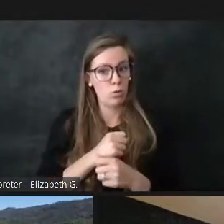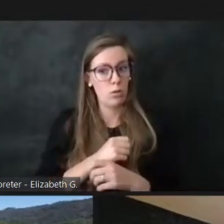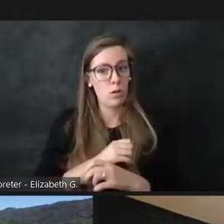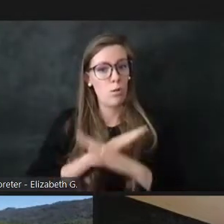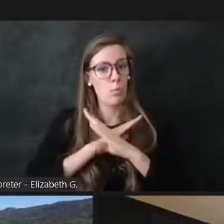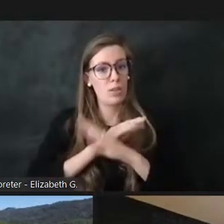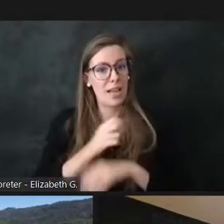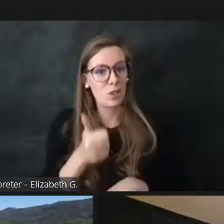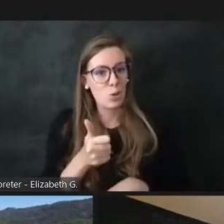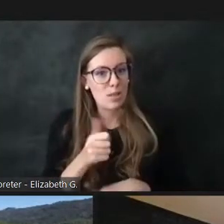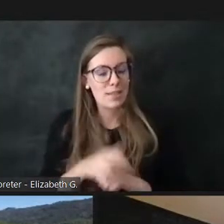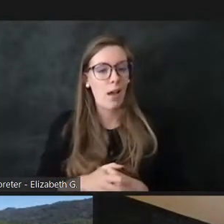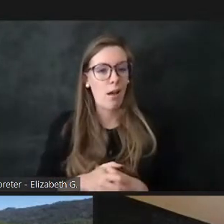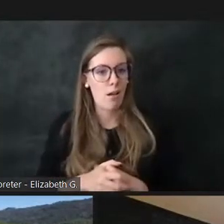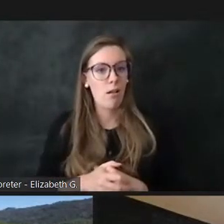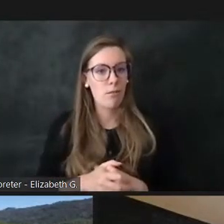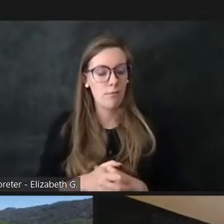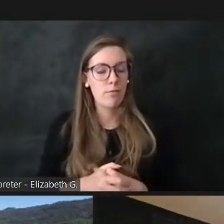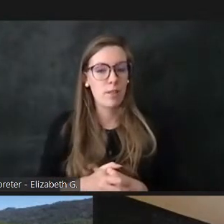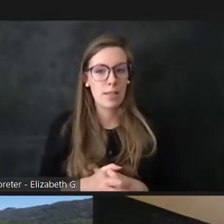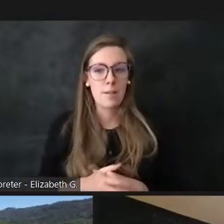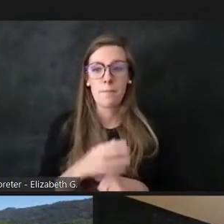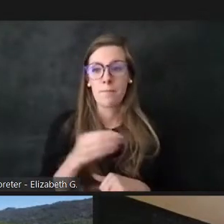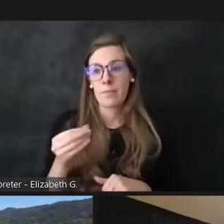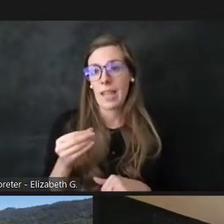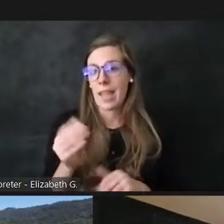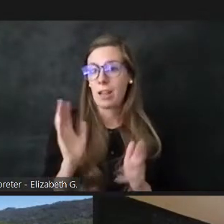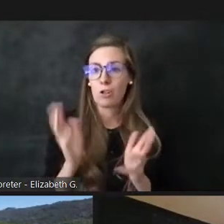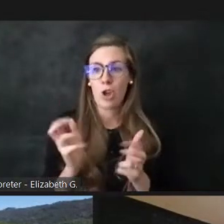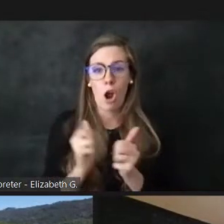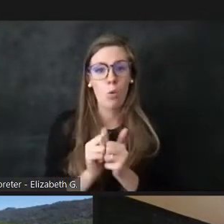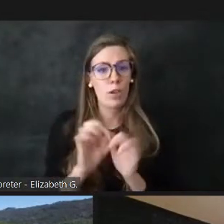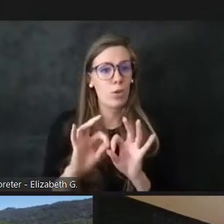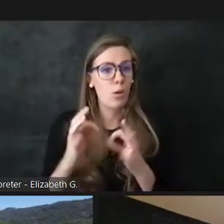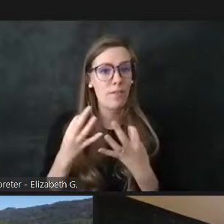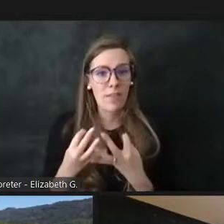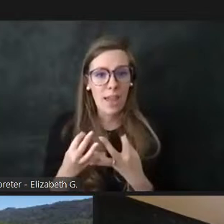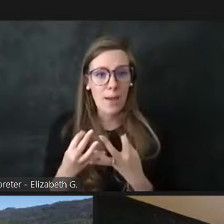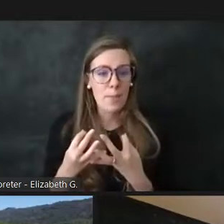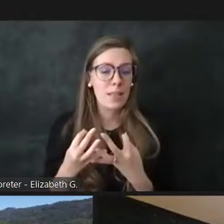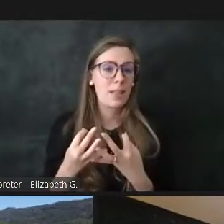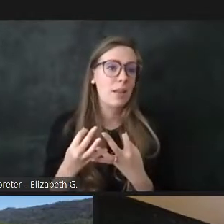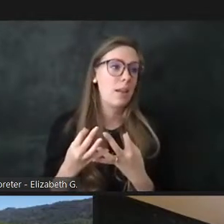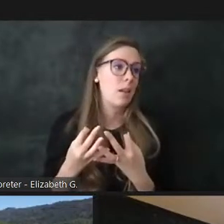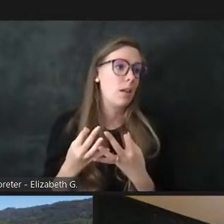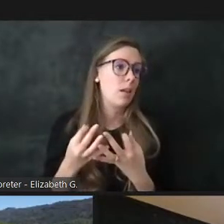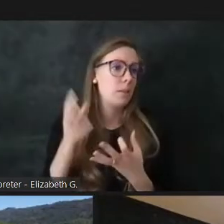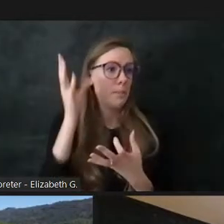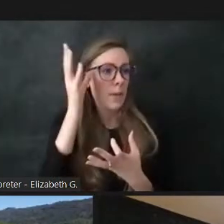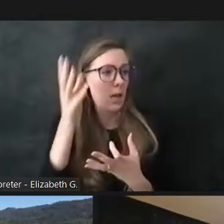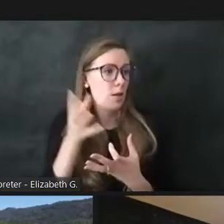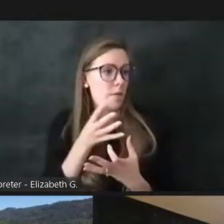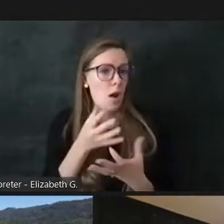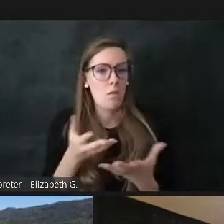between families or relatives to take the measures that there's not like a big